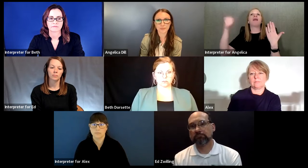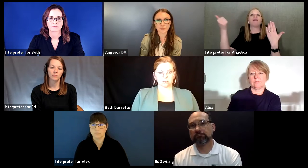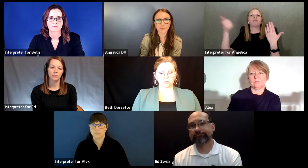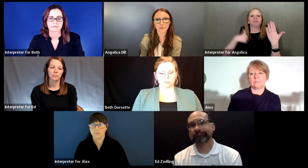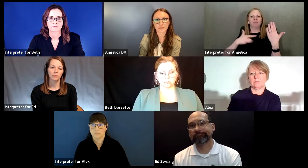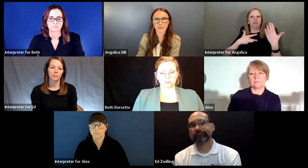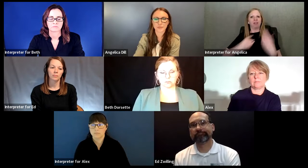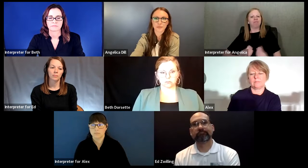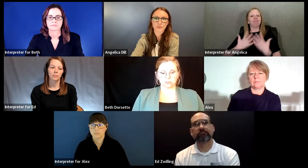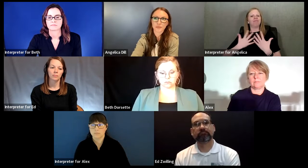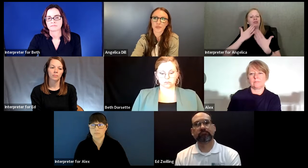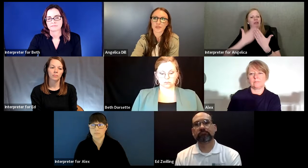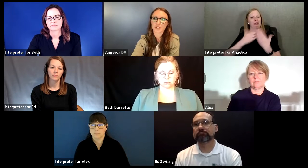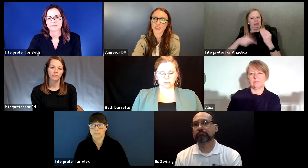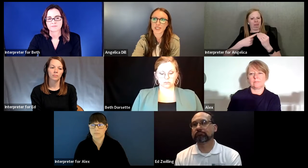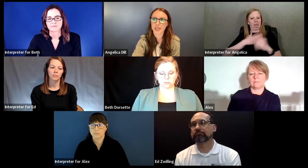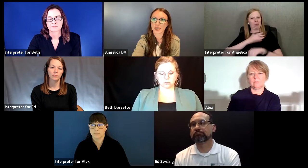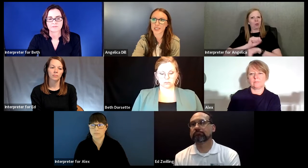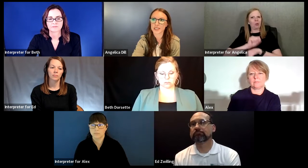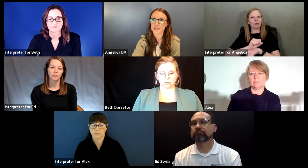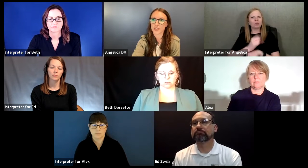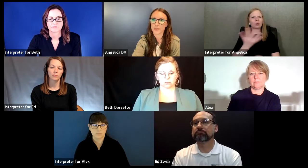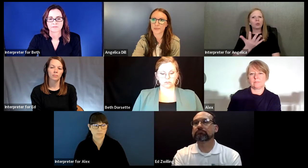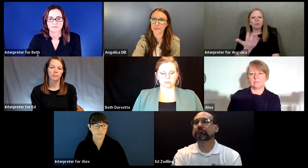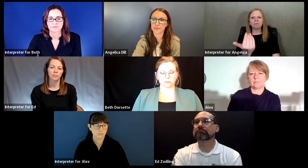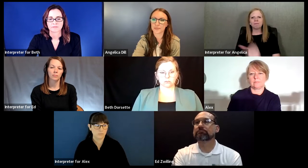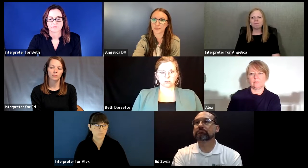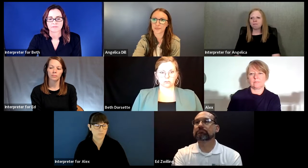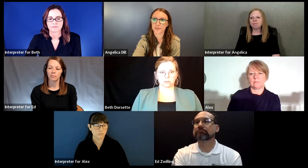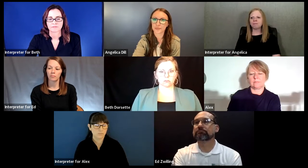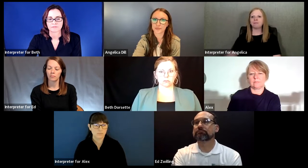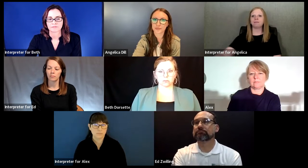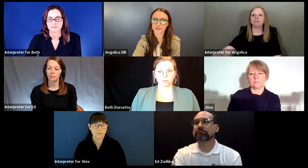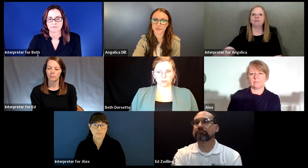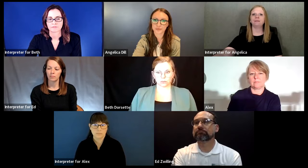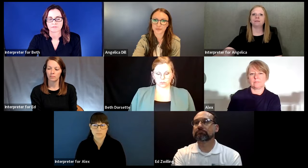We'll give you just a second to answer that.